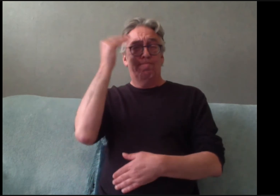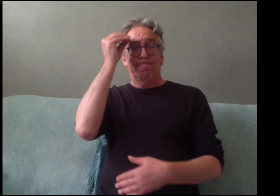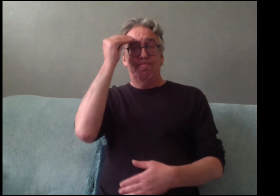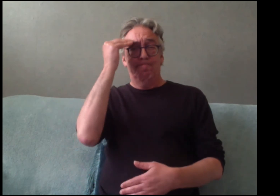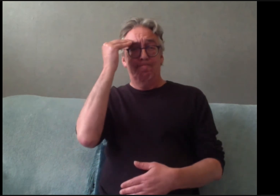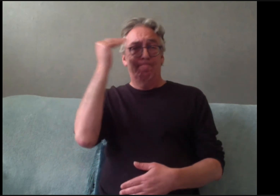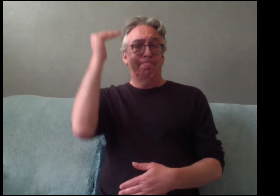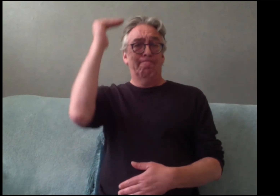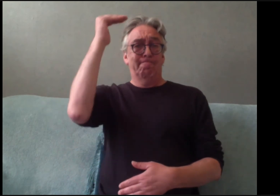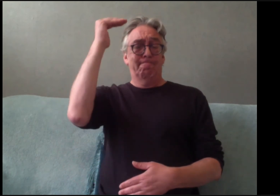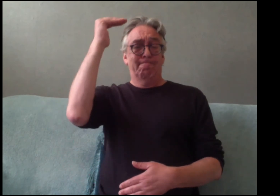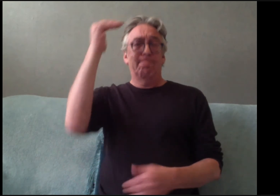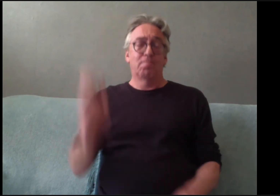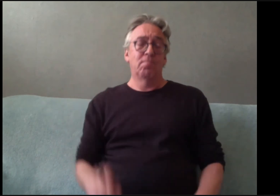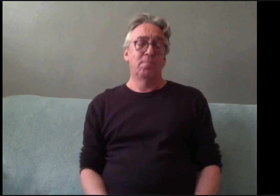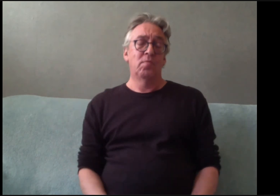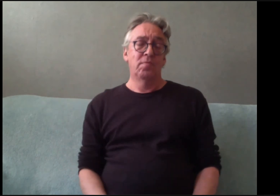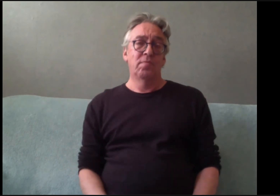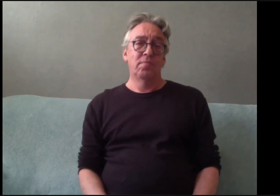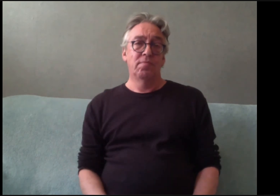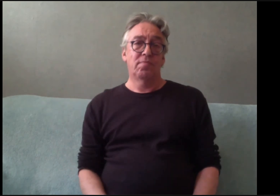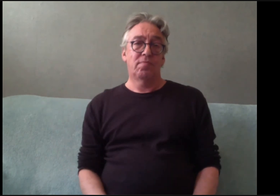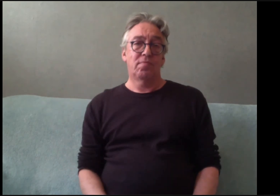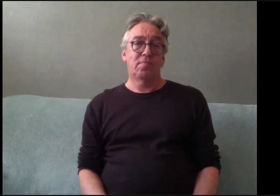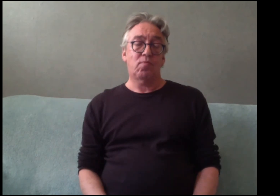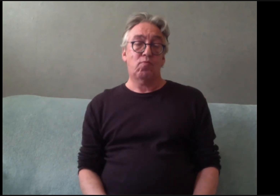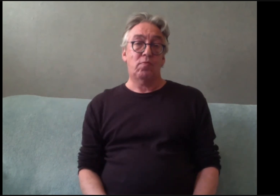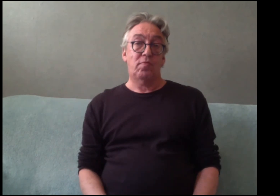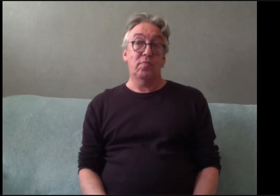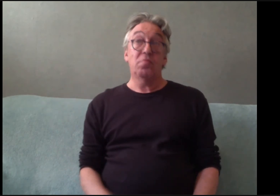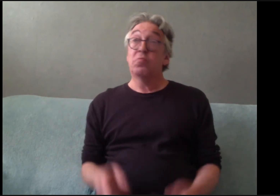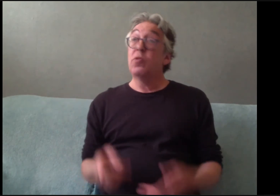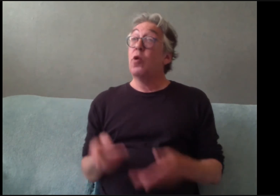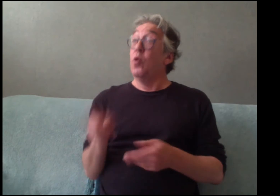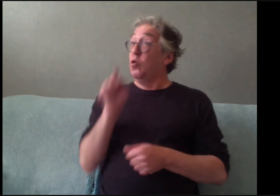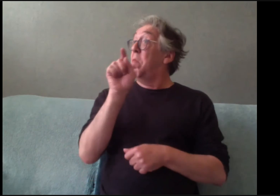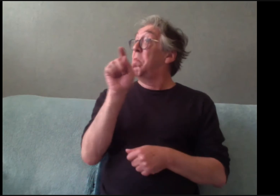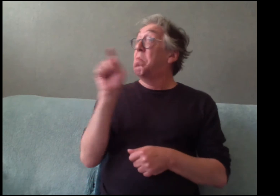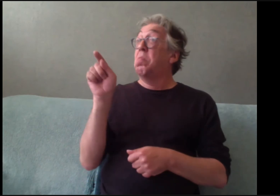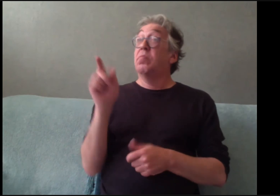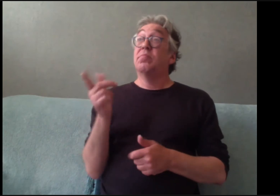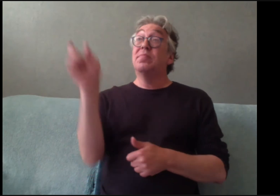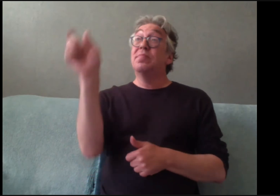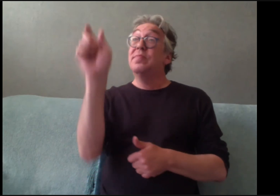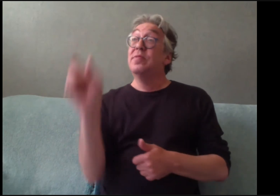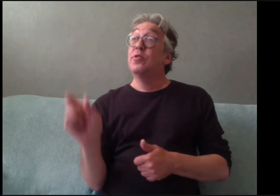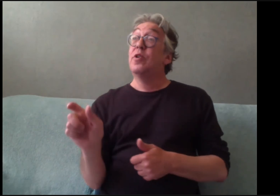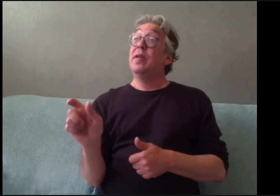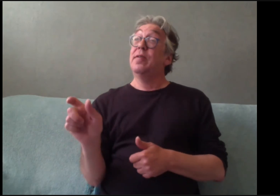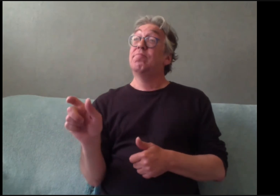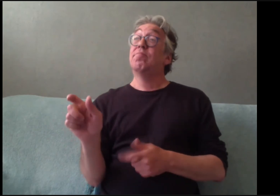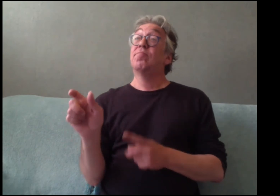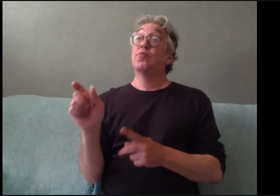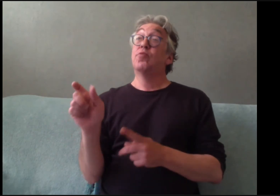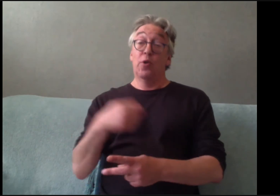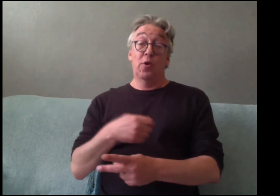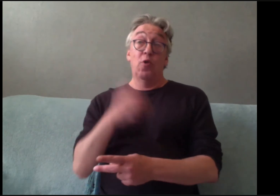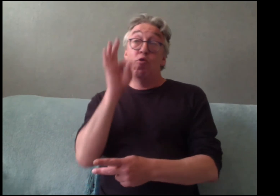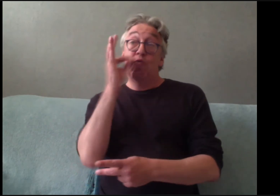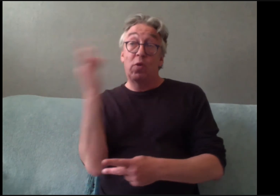it's due to advocacy efforts and the awareness raising activities